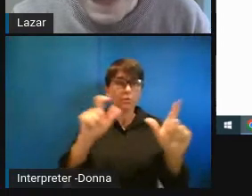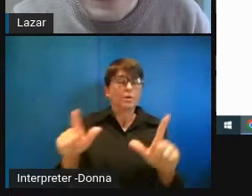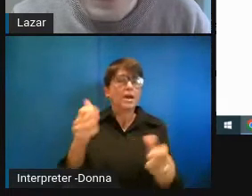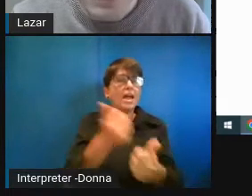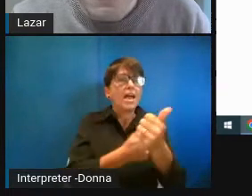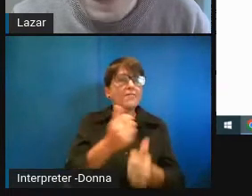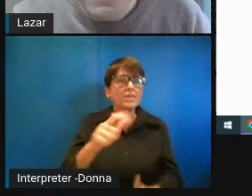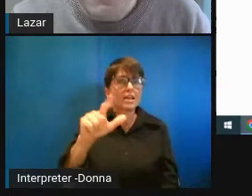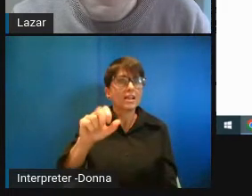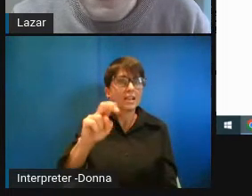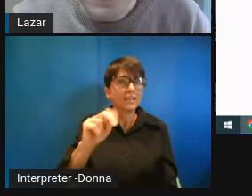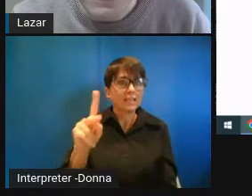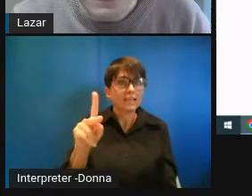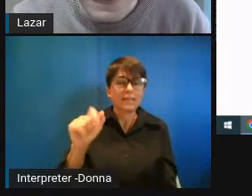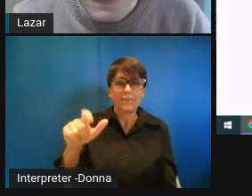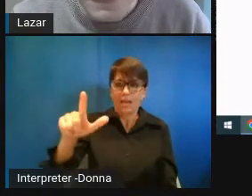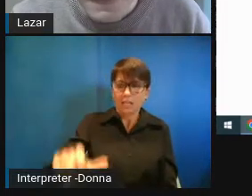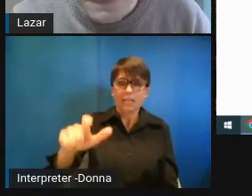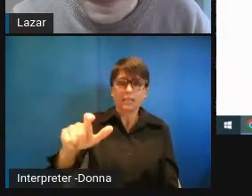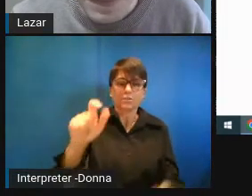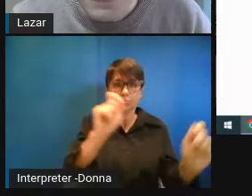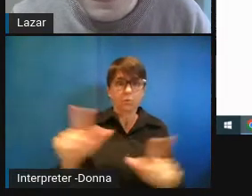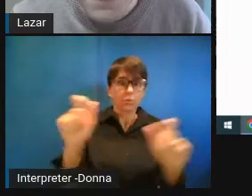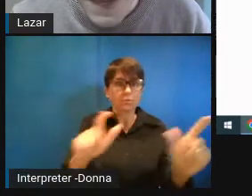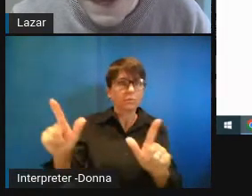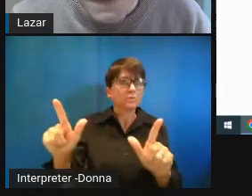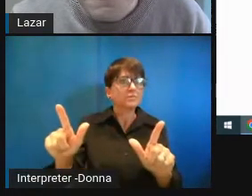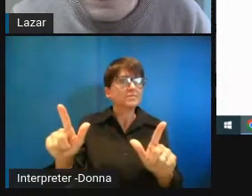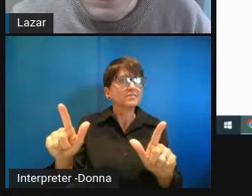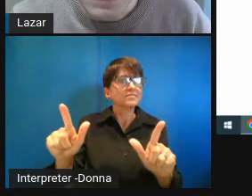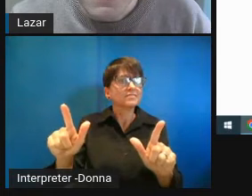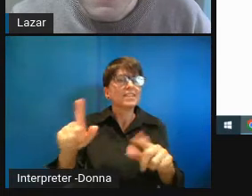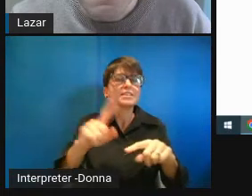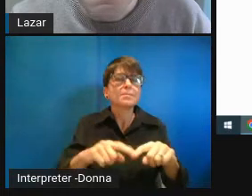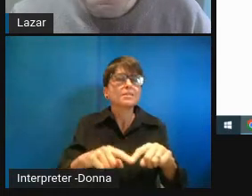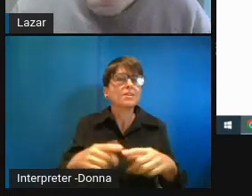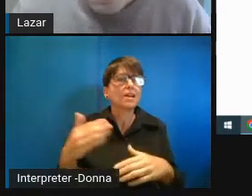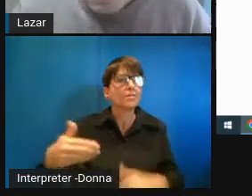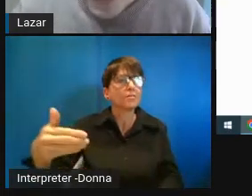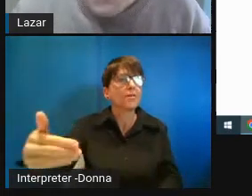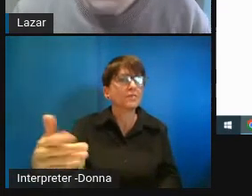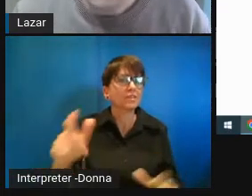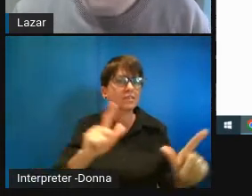and also depends on frequency because I think it happened